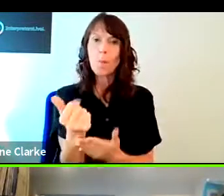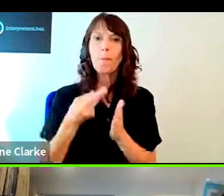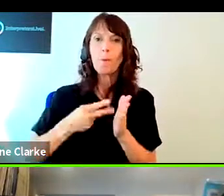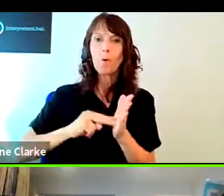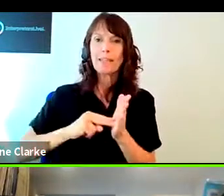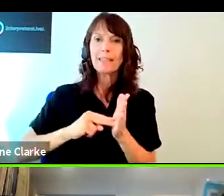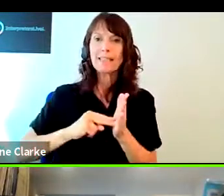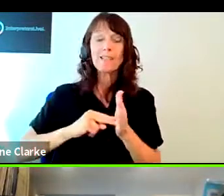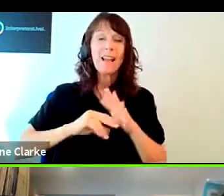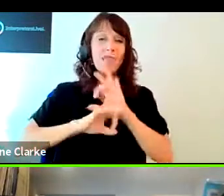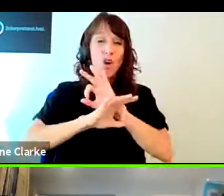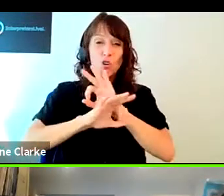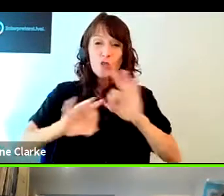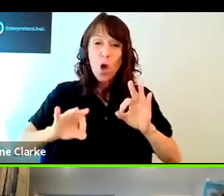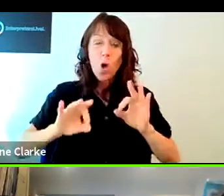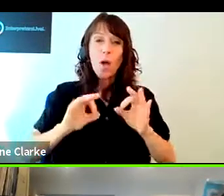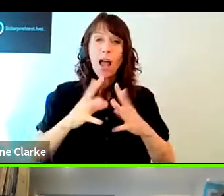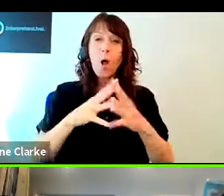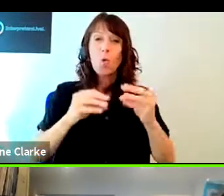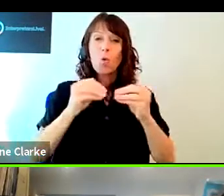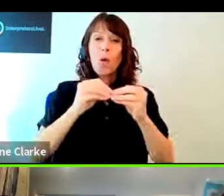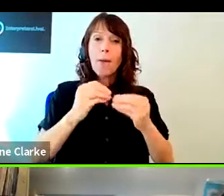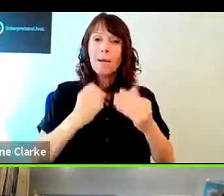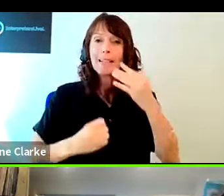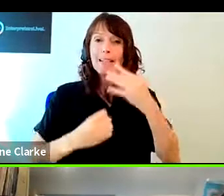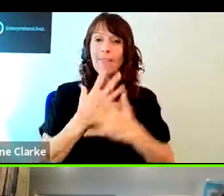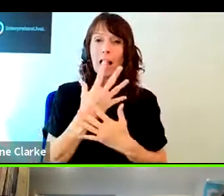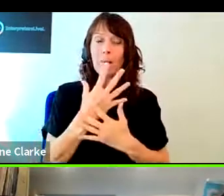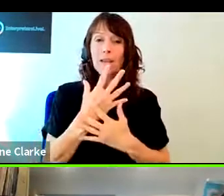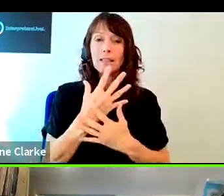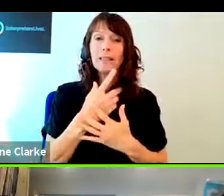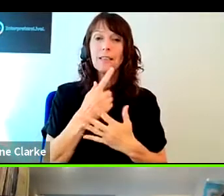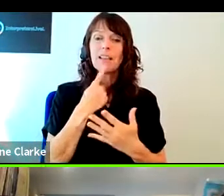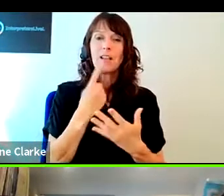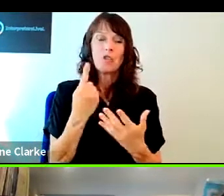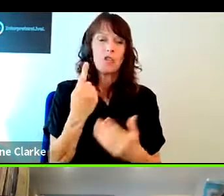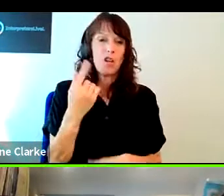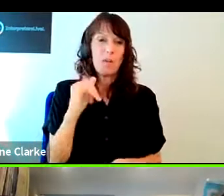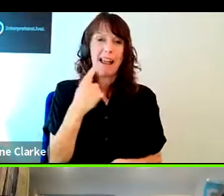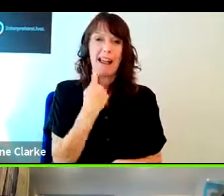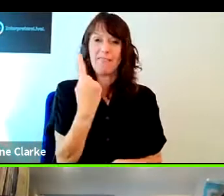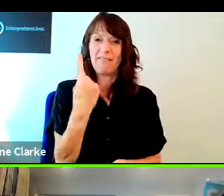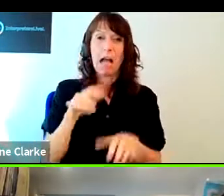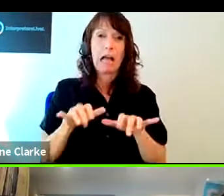web development capability at all, and you have secretaries taking meeting minutes